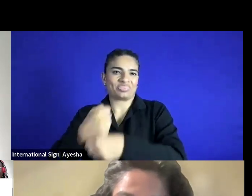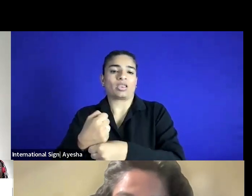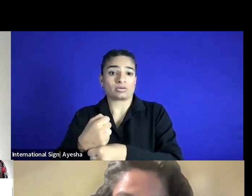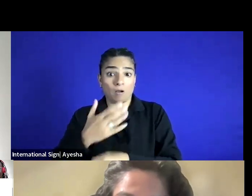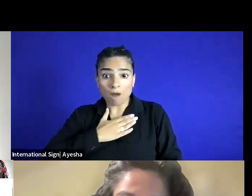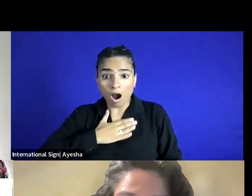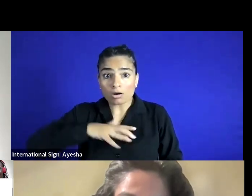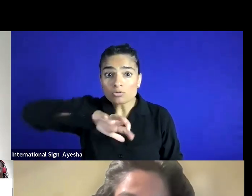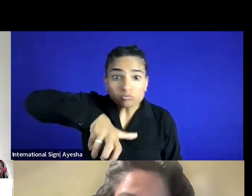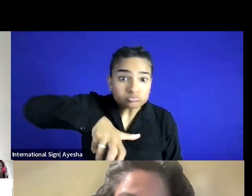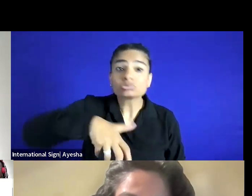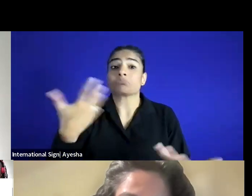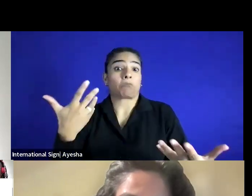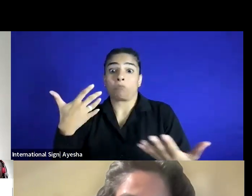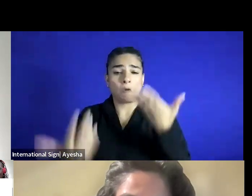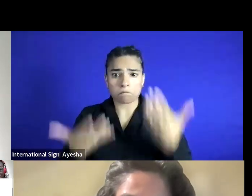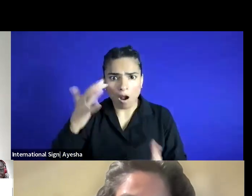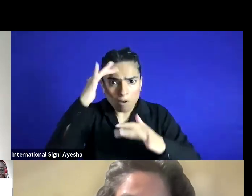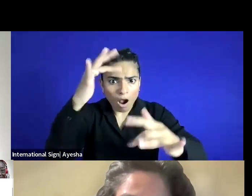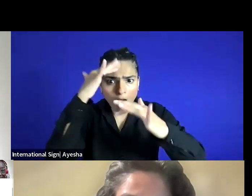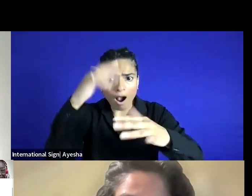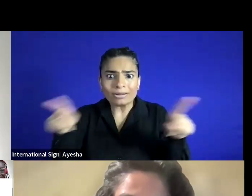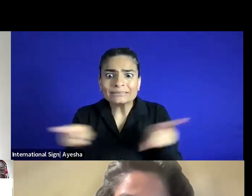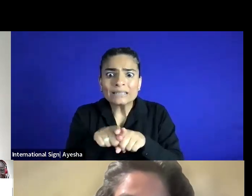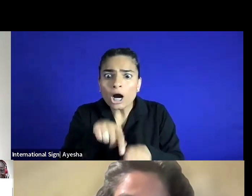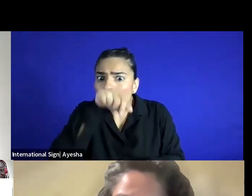So for instance, you want to talk about a schematic here.